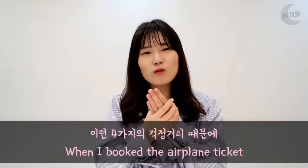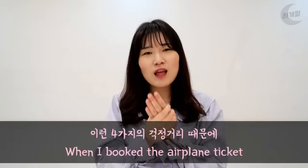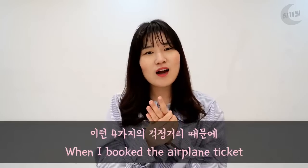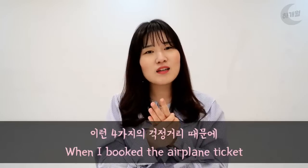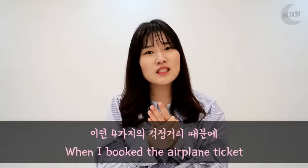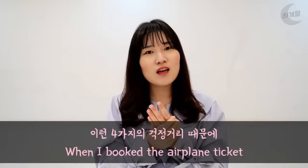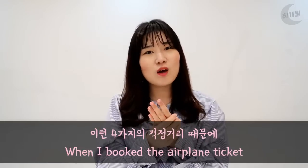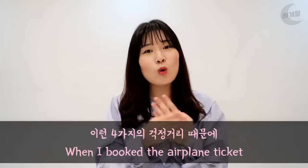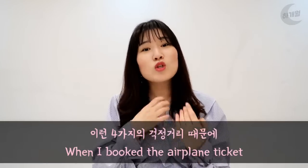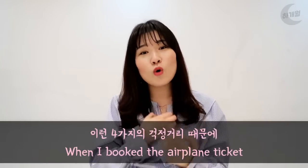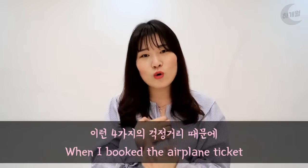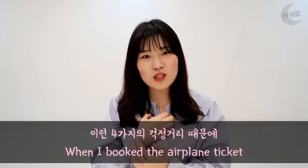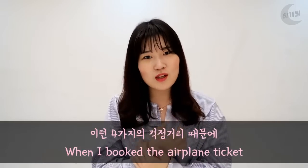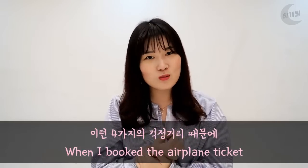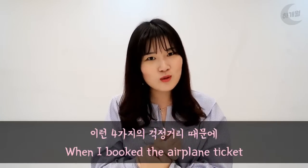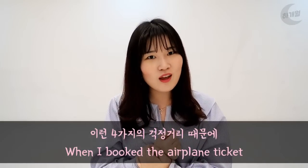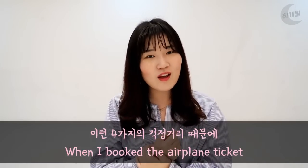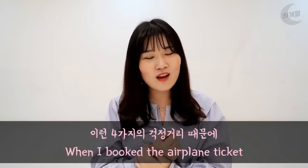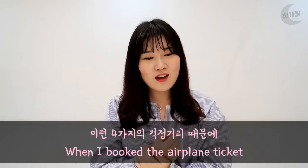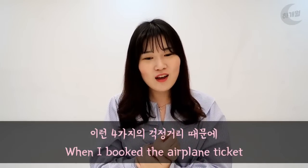When I booked the airplane ticket